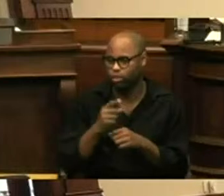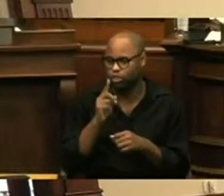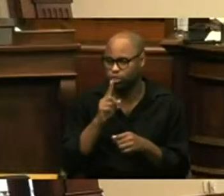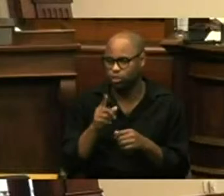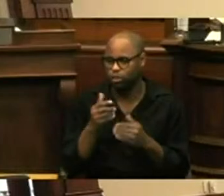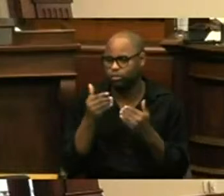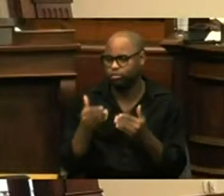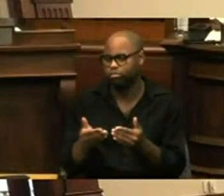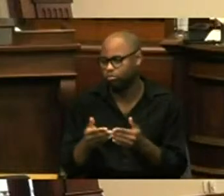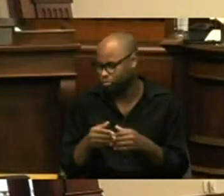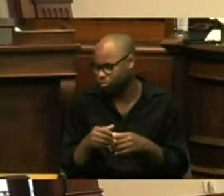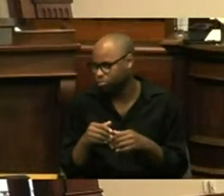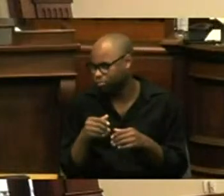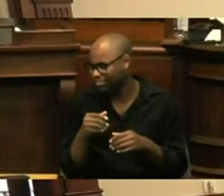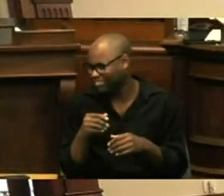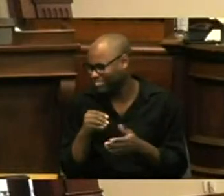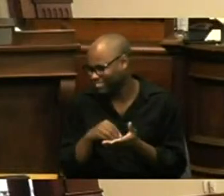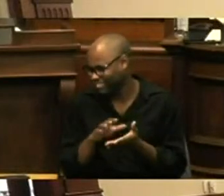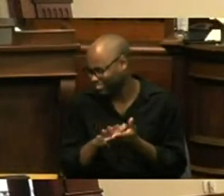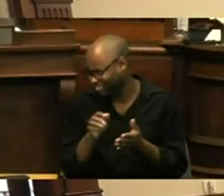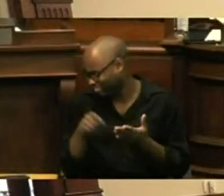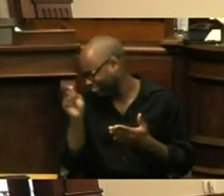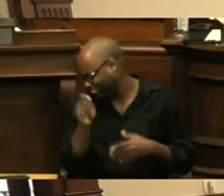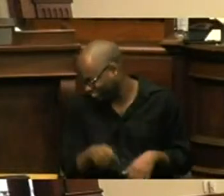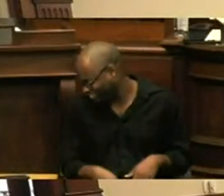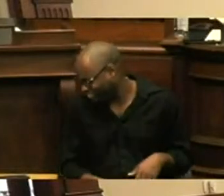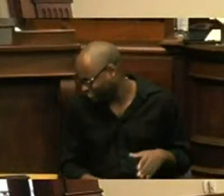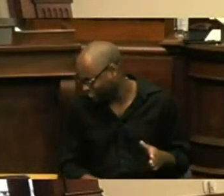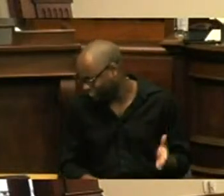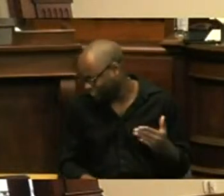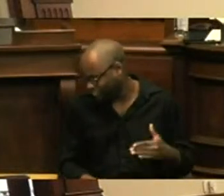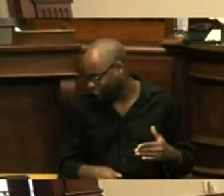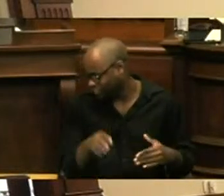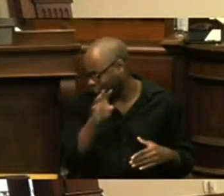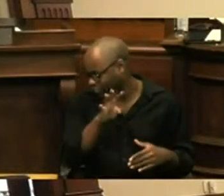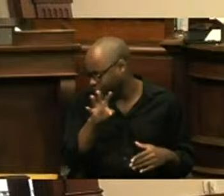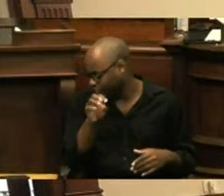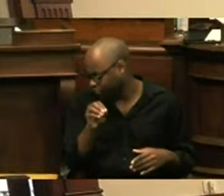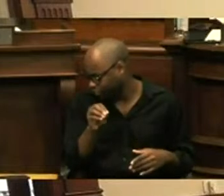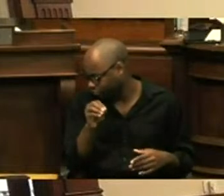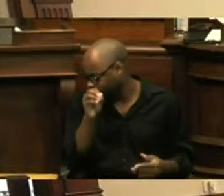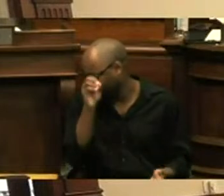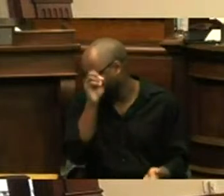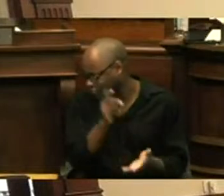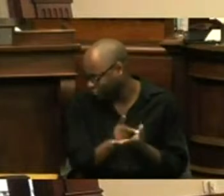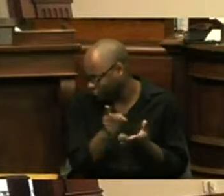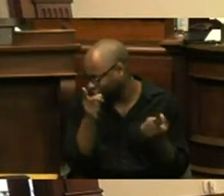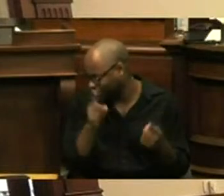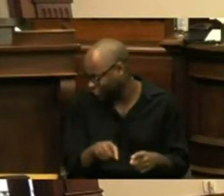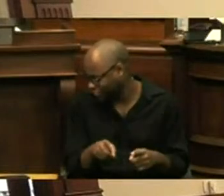just in conversation with the clerk, making sure that we moved the item. Thank you. Okay, so